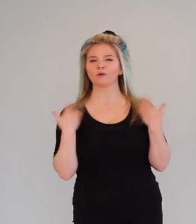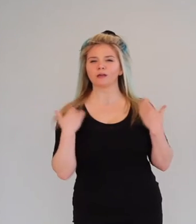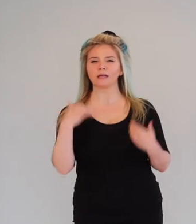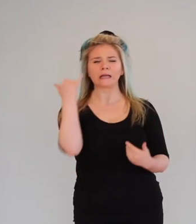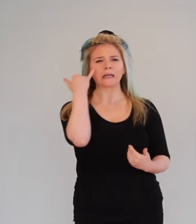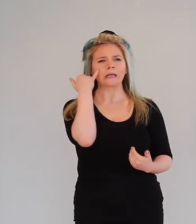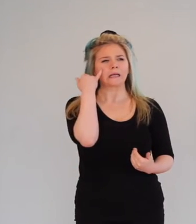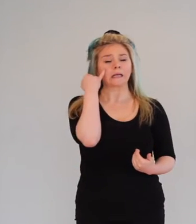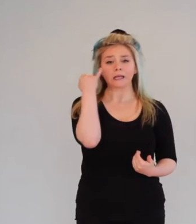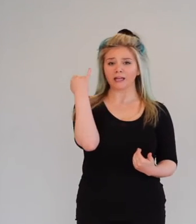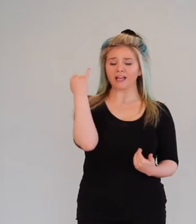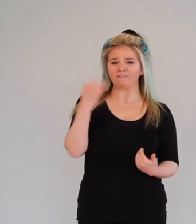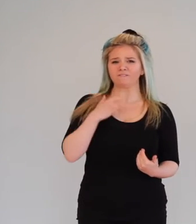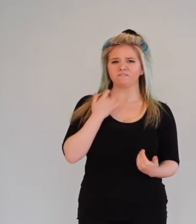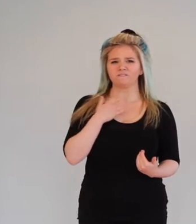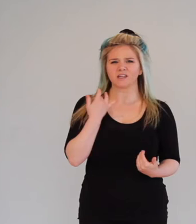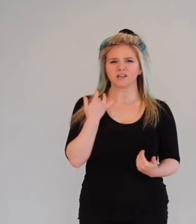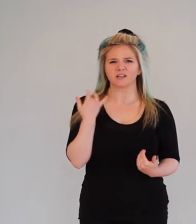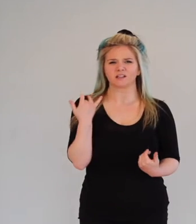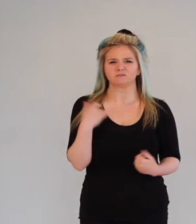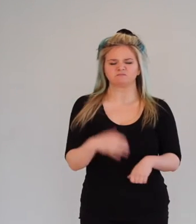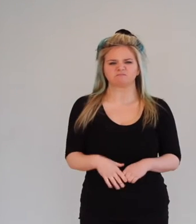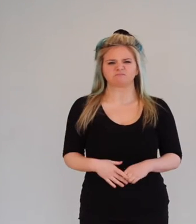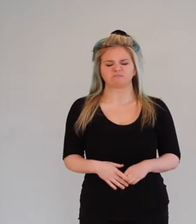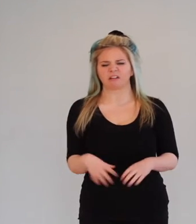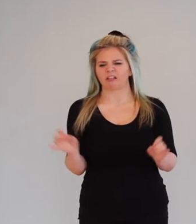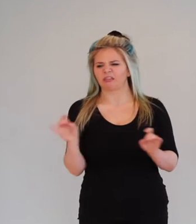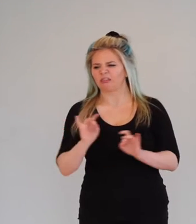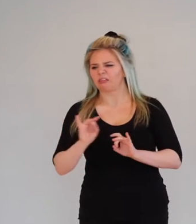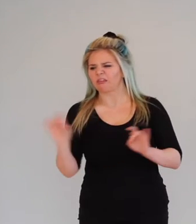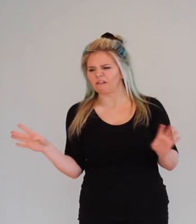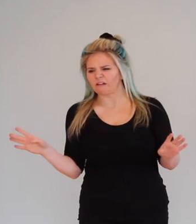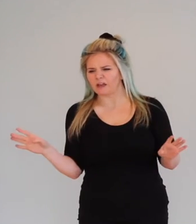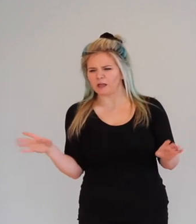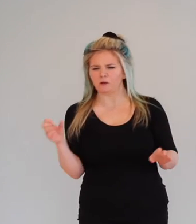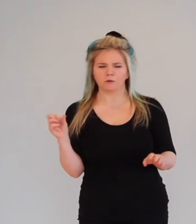feeling a little sluggish or you're feeling just like you